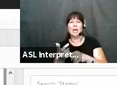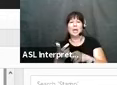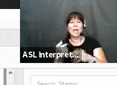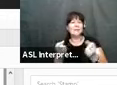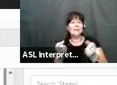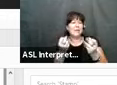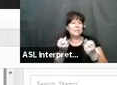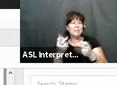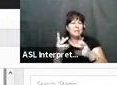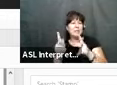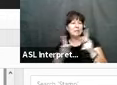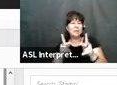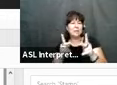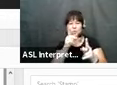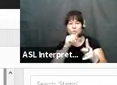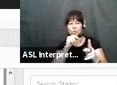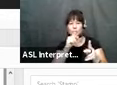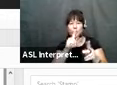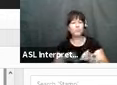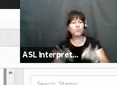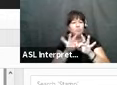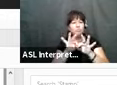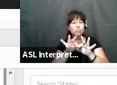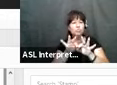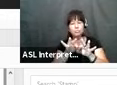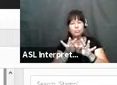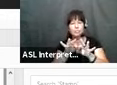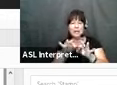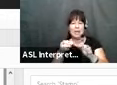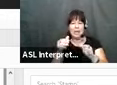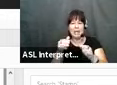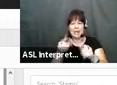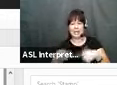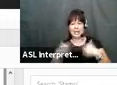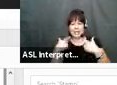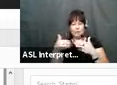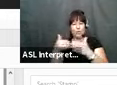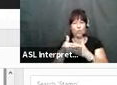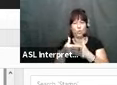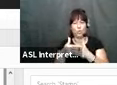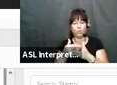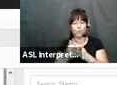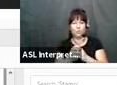and work within boundaries within the county. You look at the comparison of the case